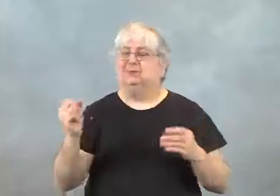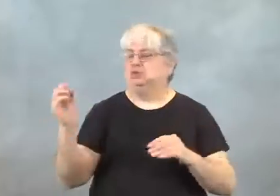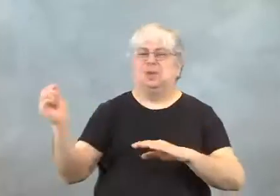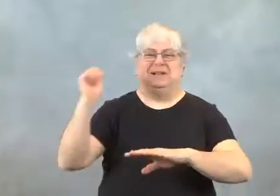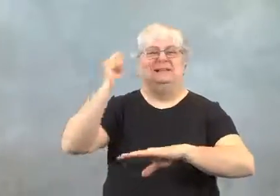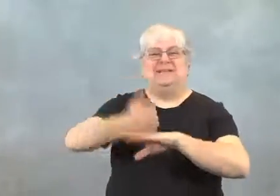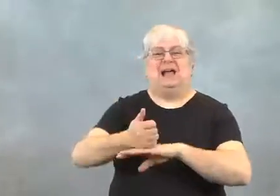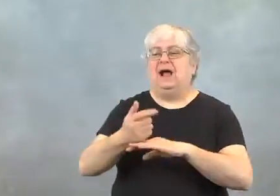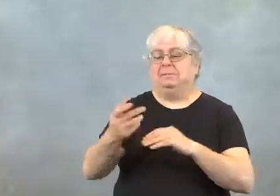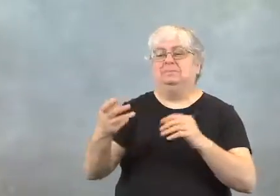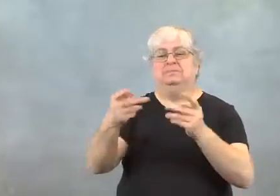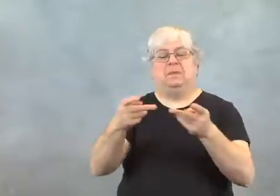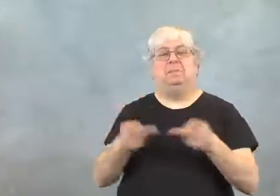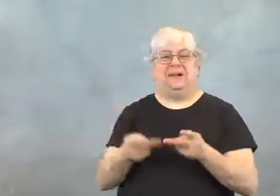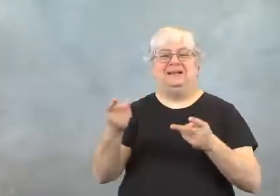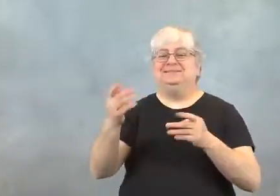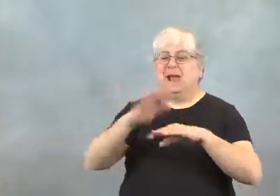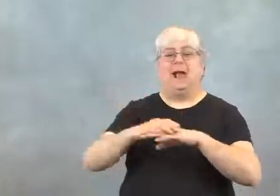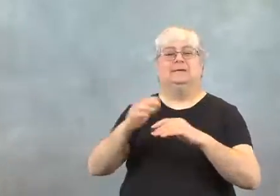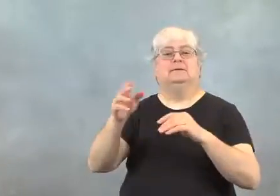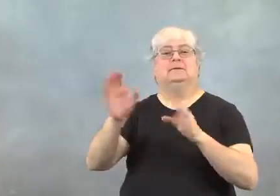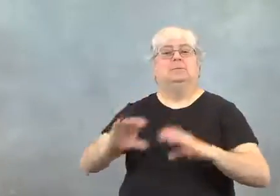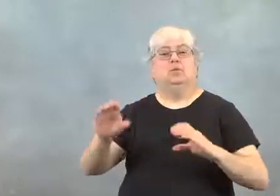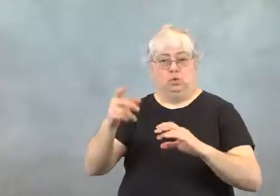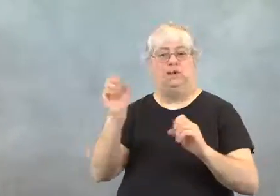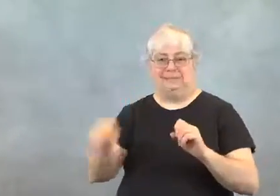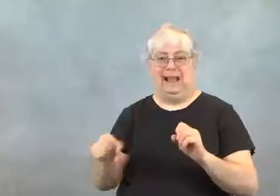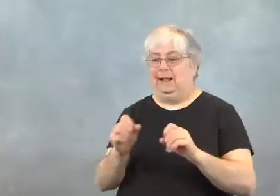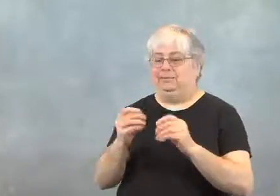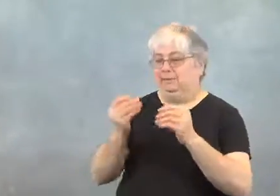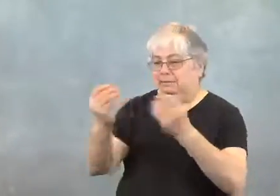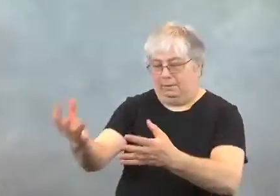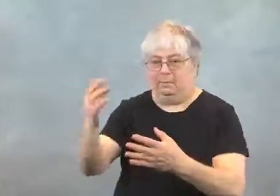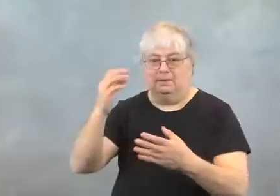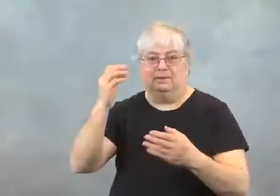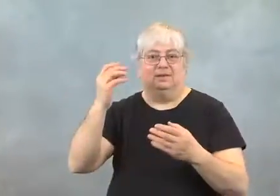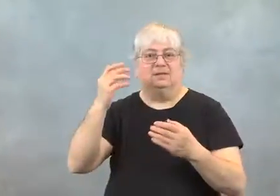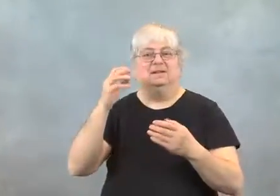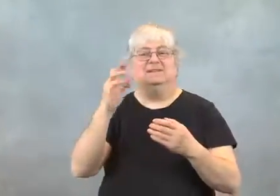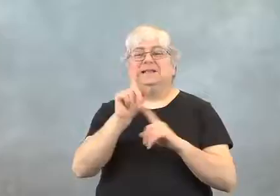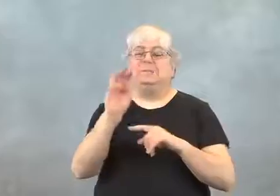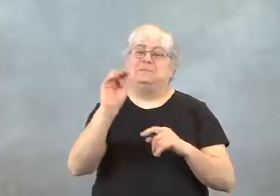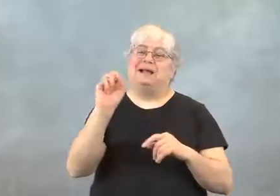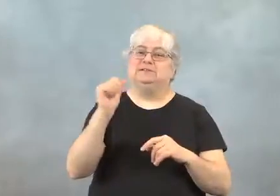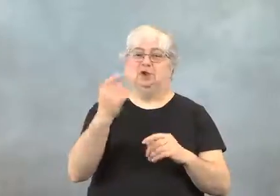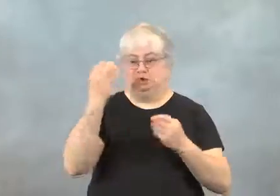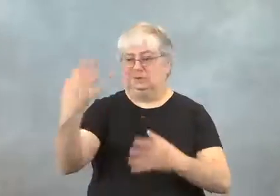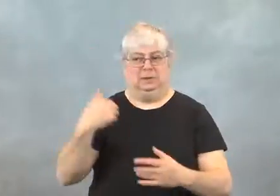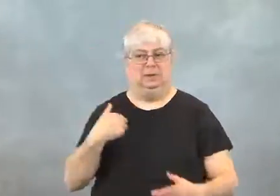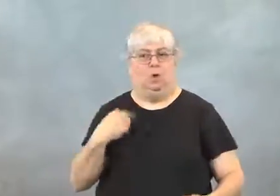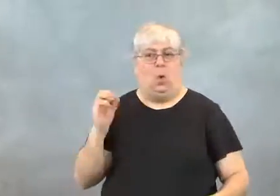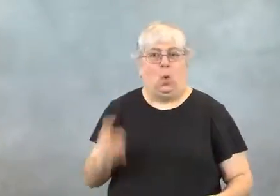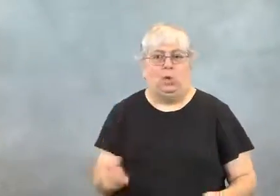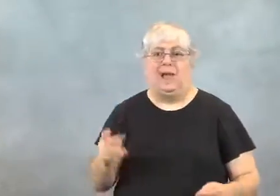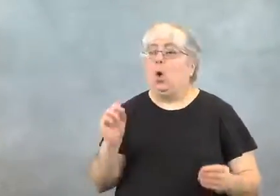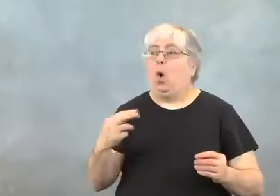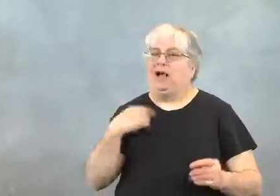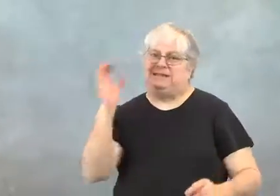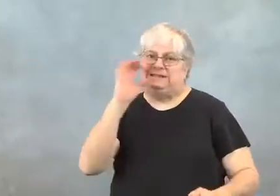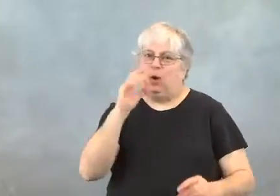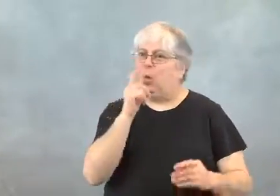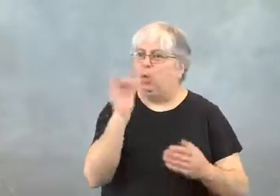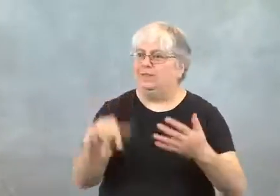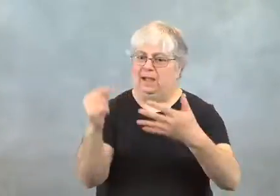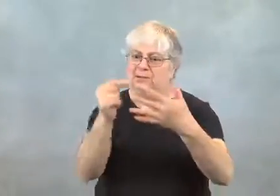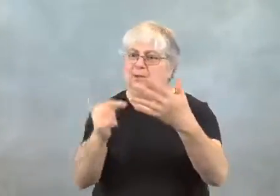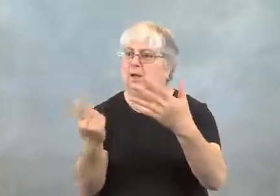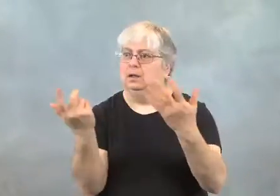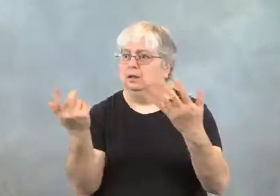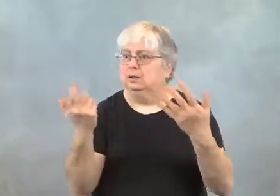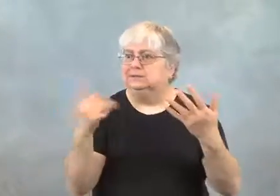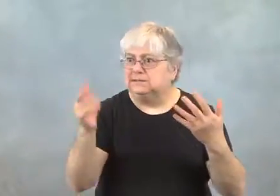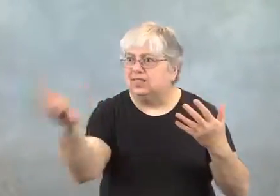A site was set up for people to leave messages.